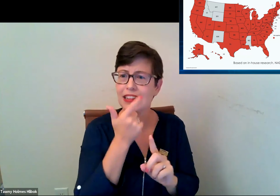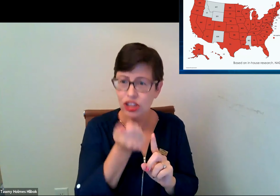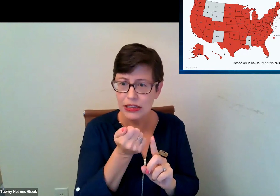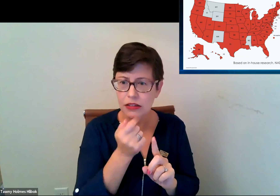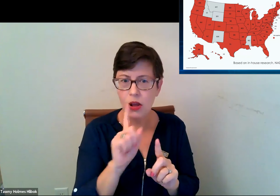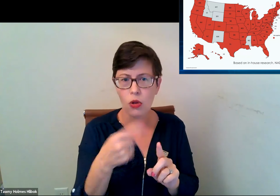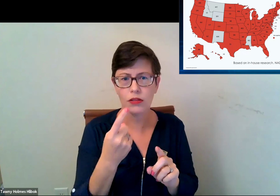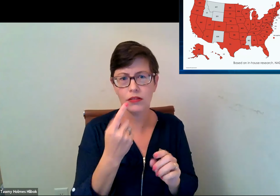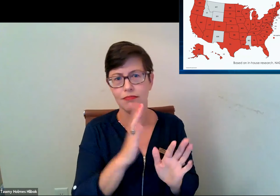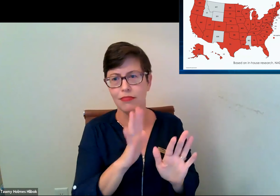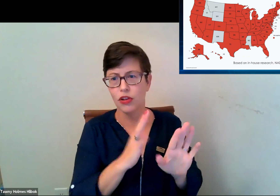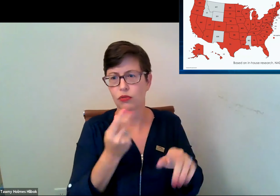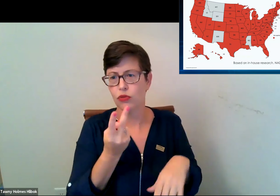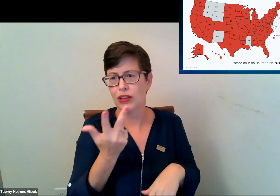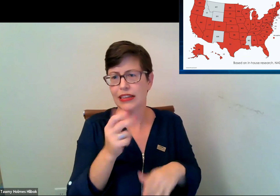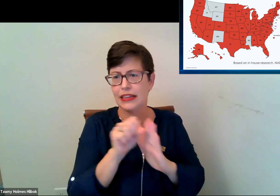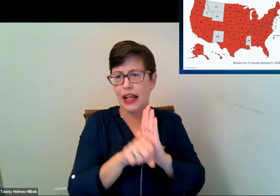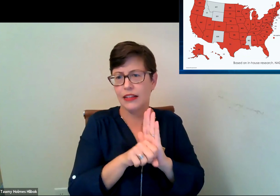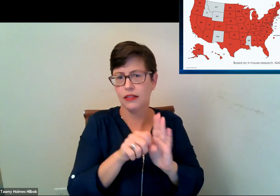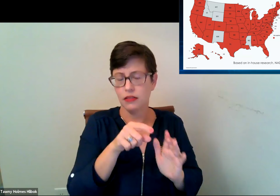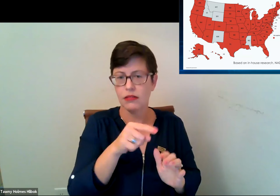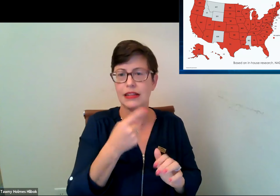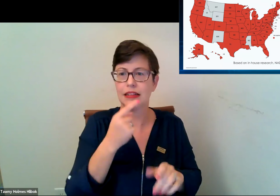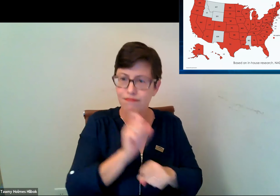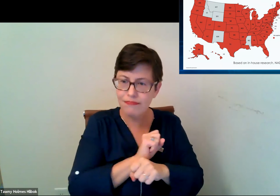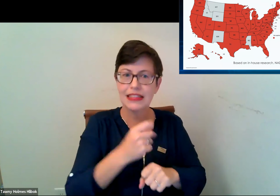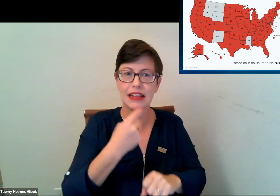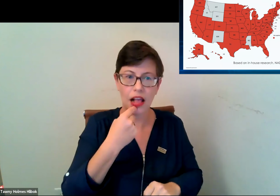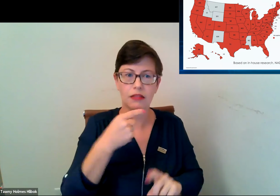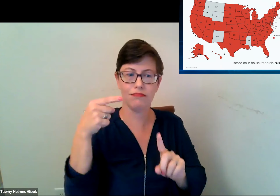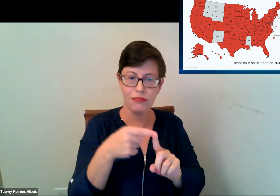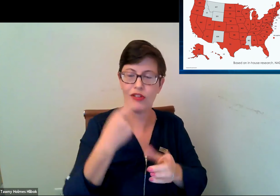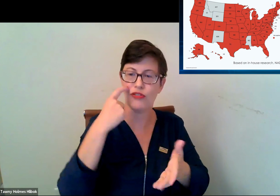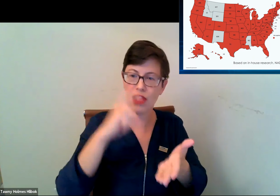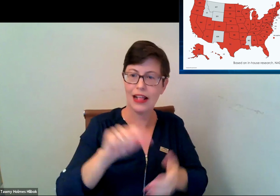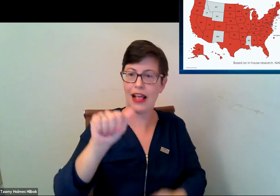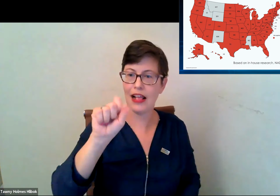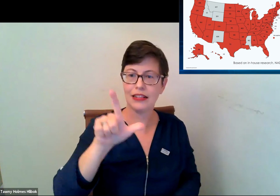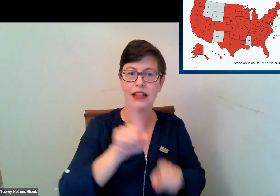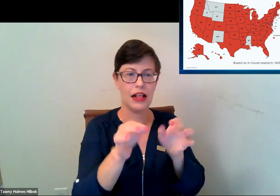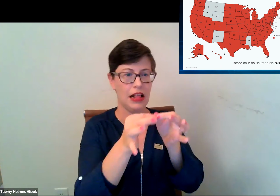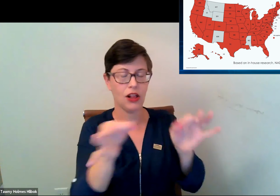We certainly want to keep that opportunity for hearing people intact. I know that there are a couple of States out there that specifically